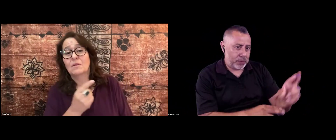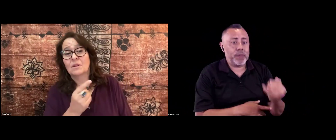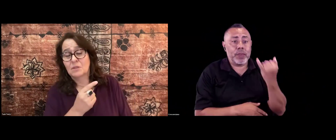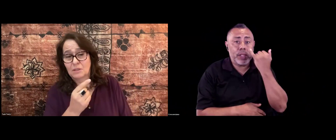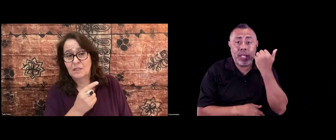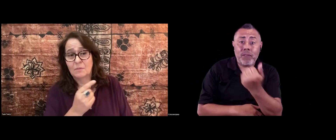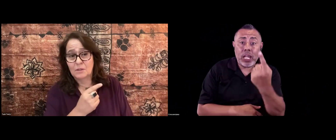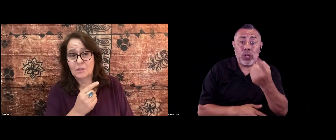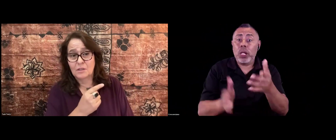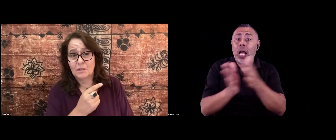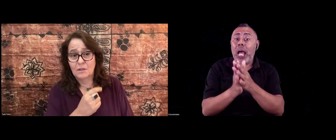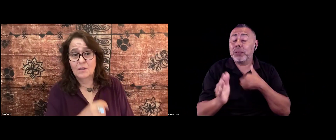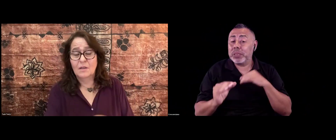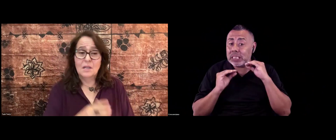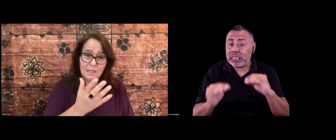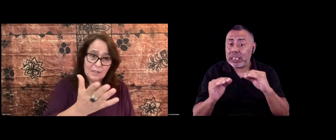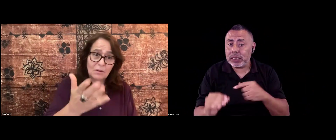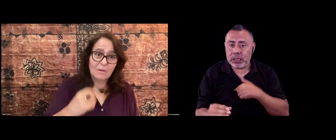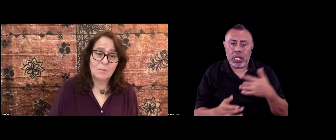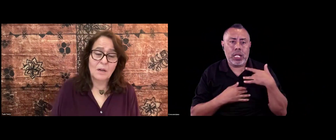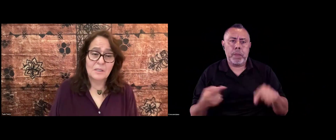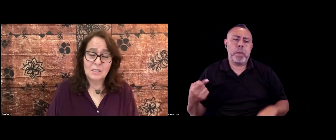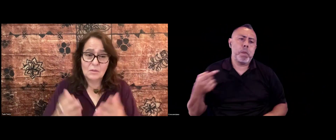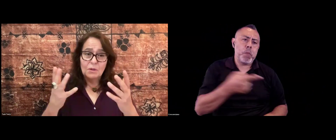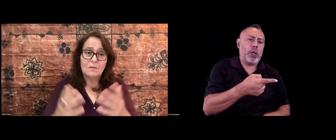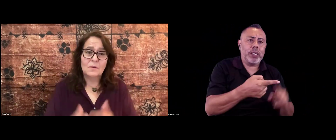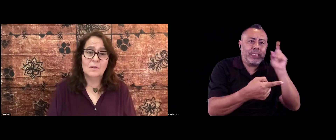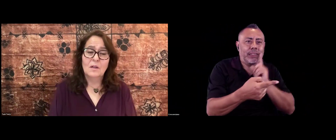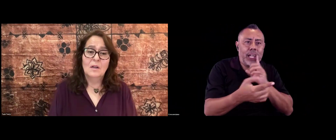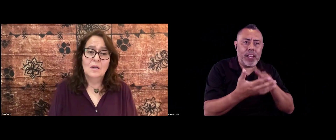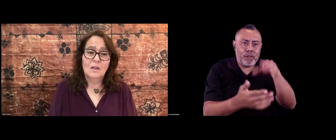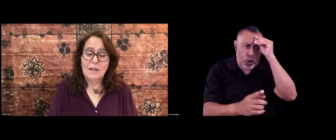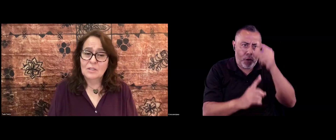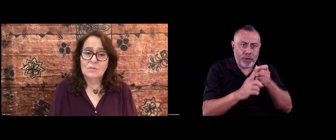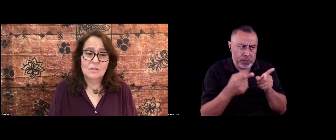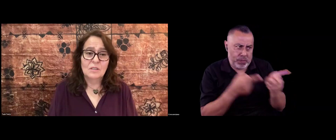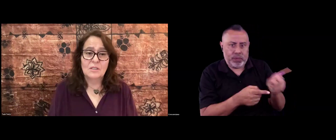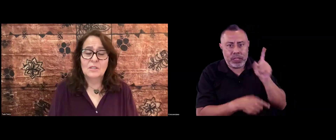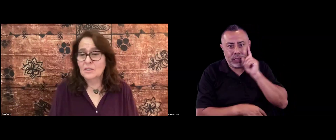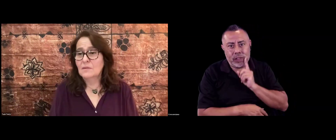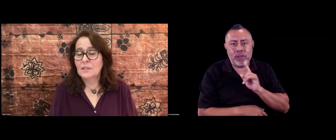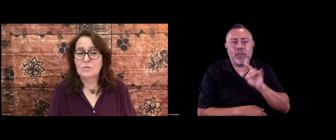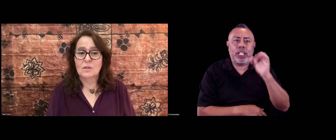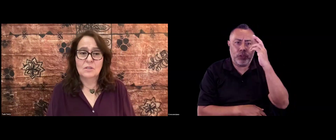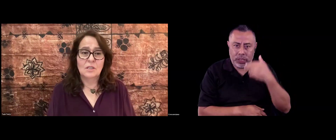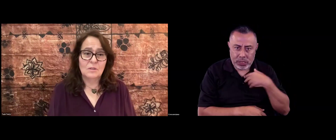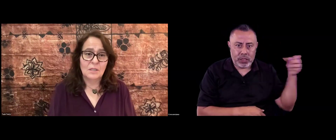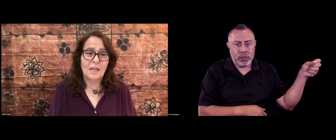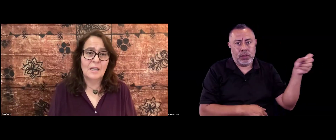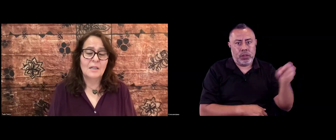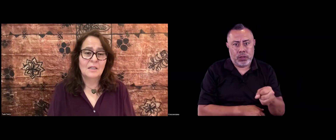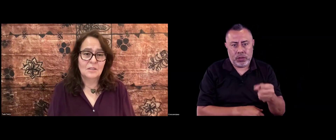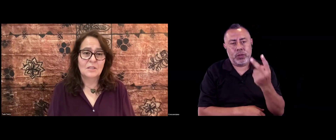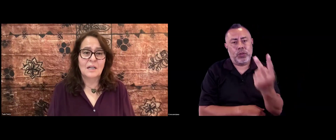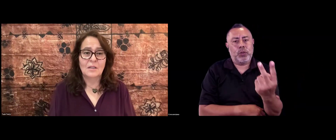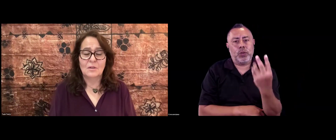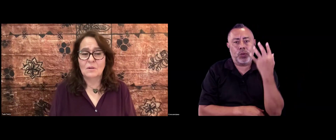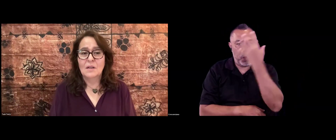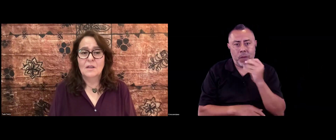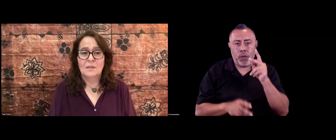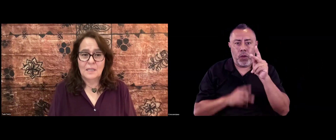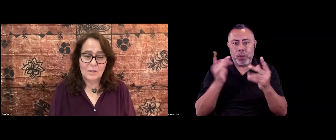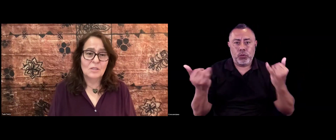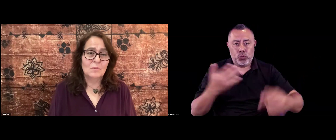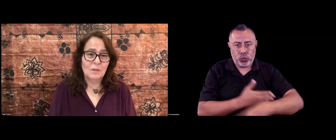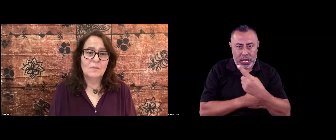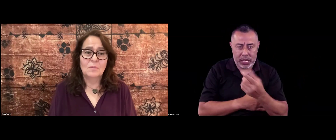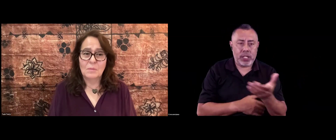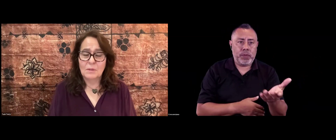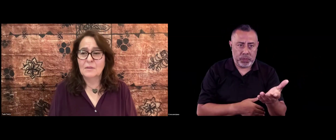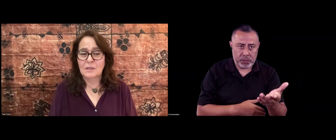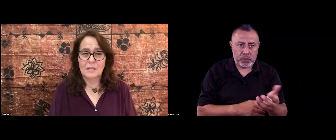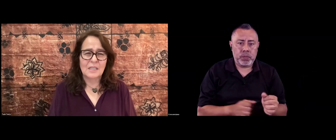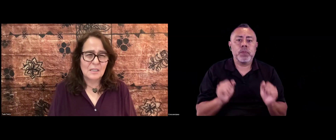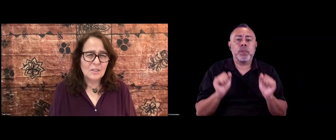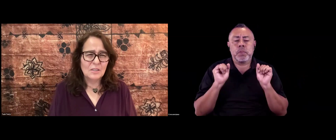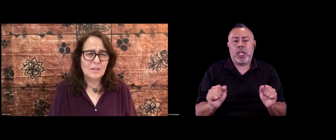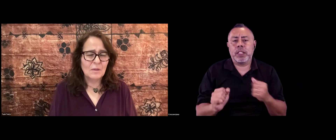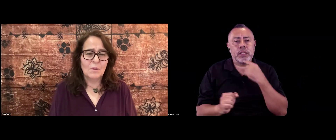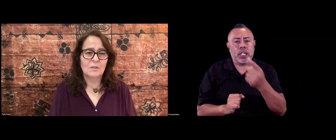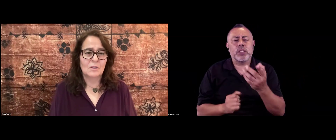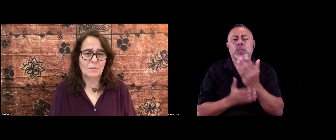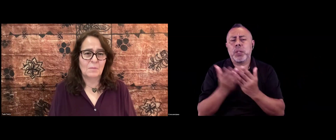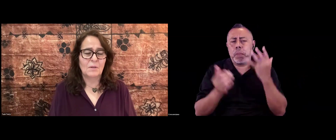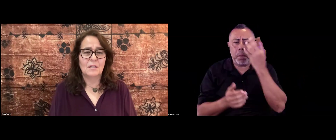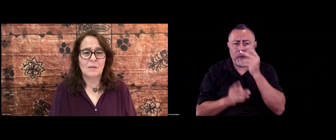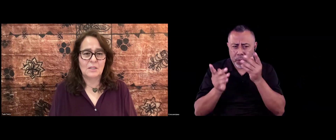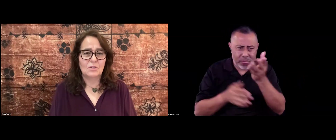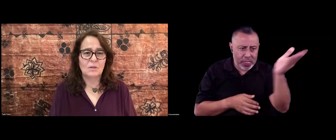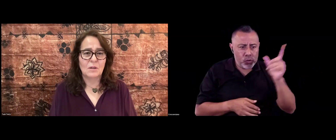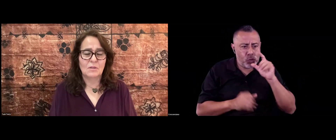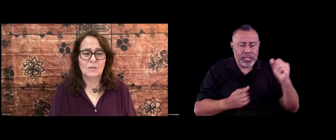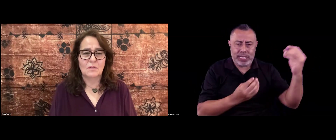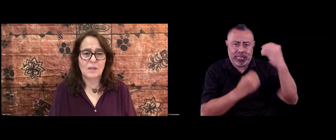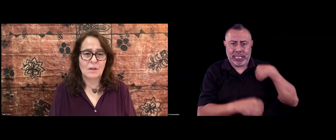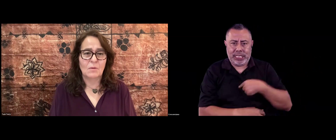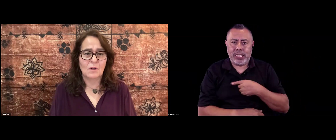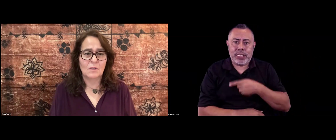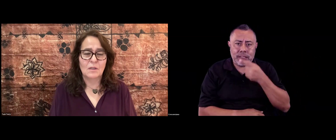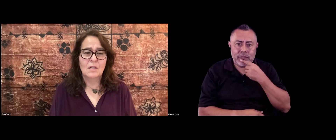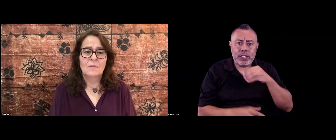I refer them to a deaf person. And that's why we brought these 2 beautiful. Brass roots, indigenous individuals to you today is to tell you that there's some beautiful people out there that can teach us hearing pulse people in the mainstream culture of hearing world.